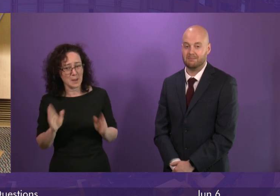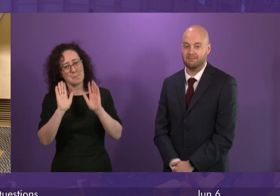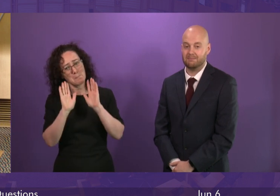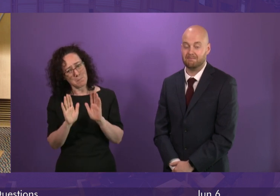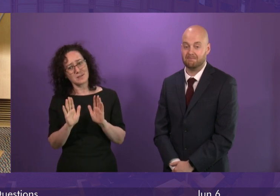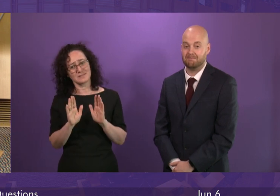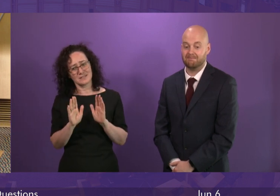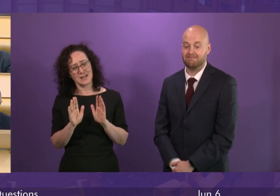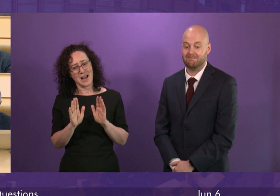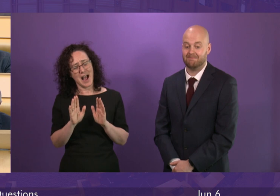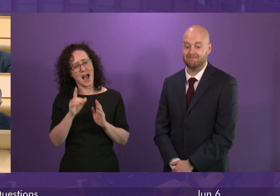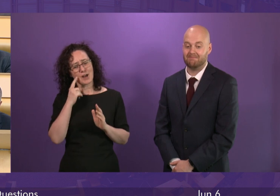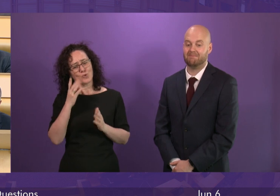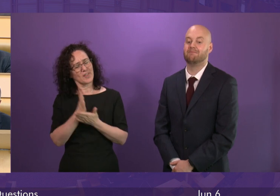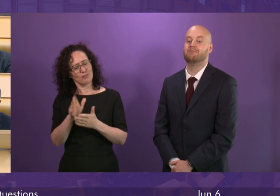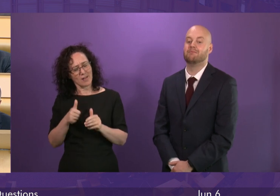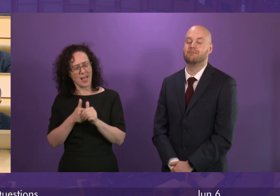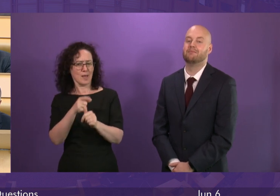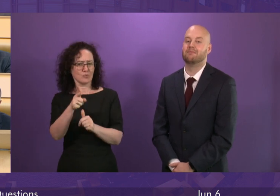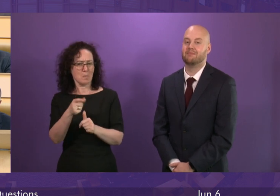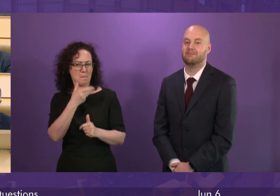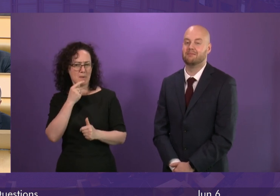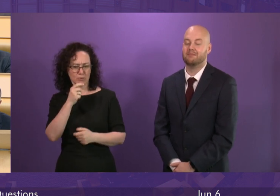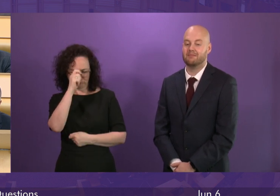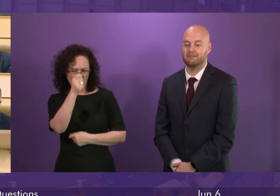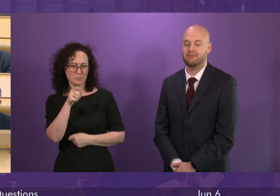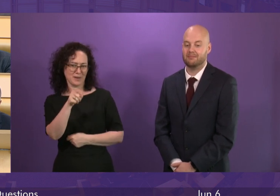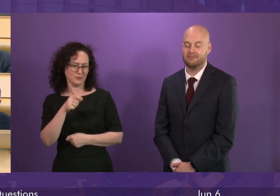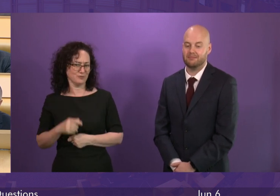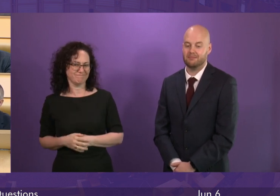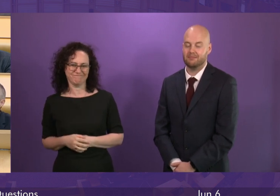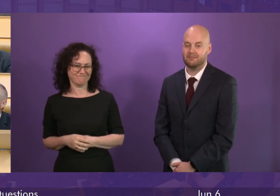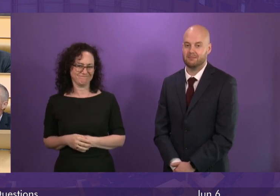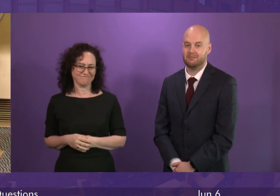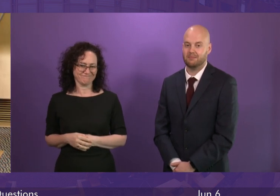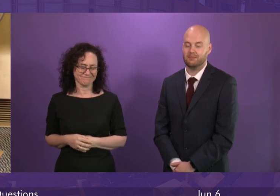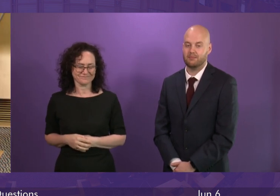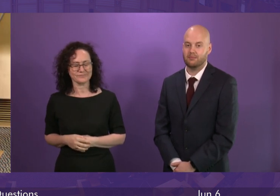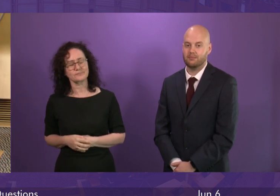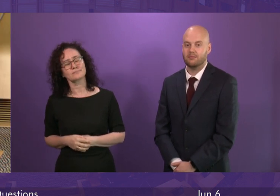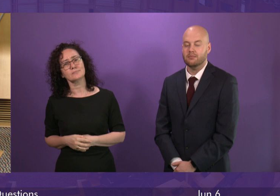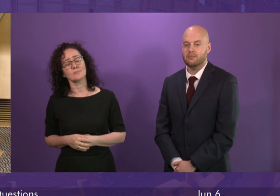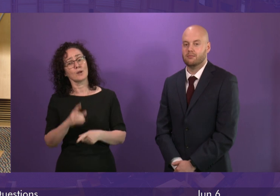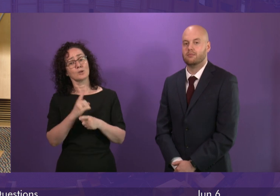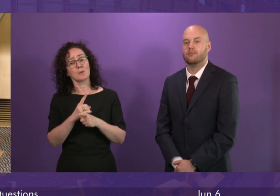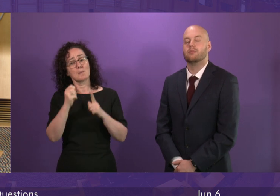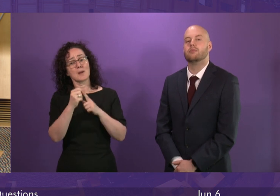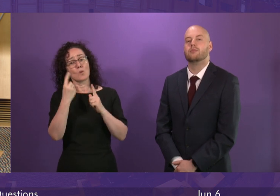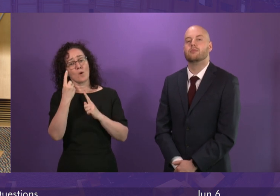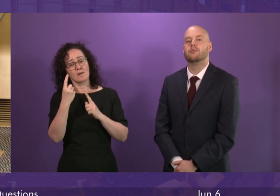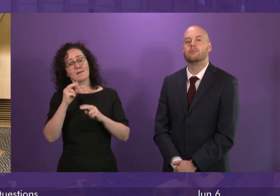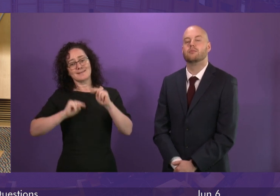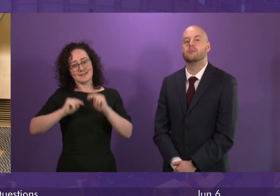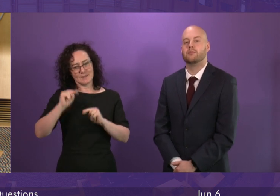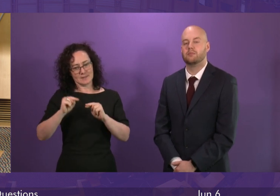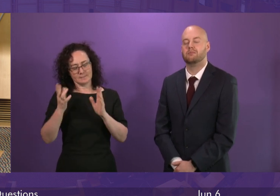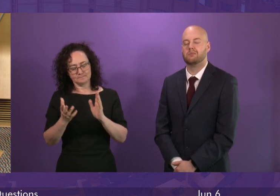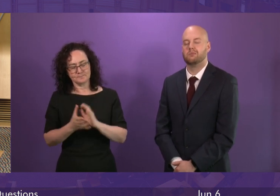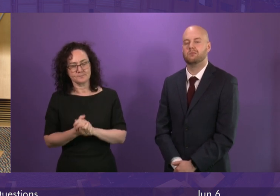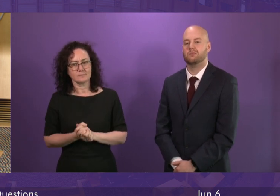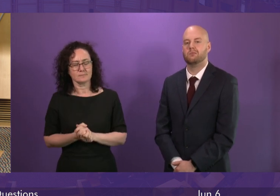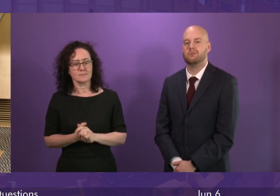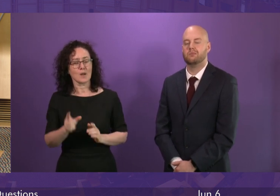it helps his credibility one iota. On the question of primary 1 assessments, I said